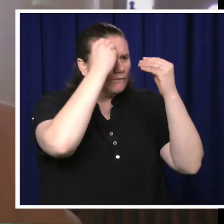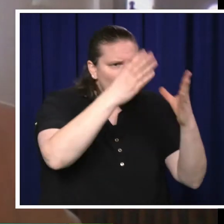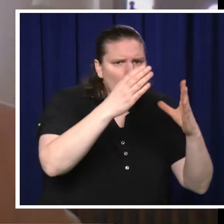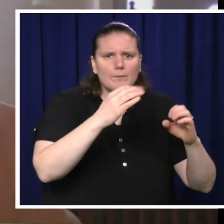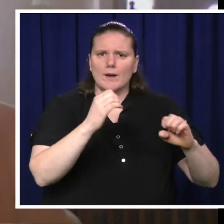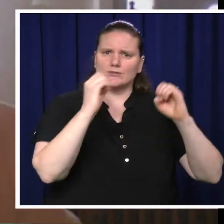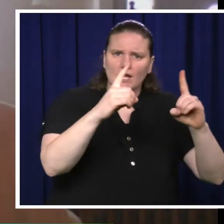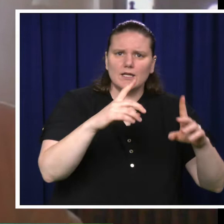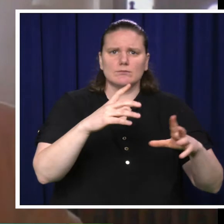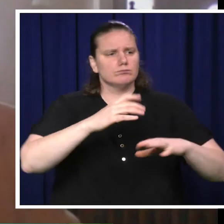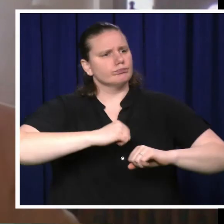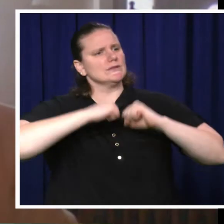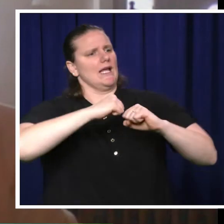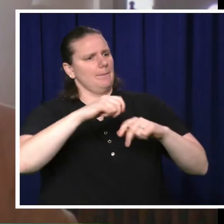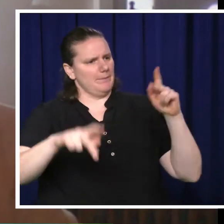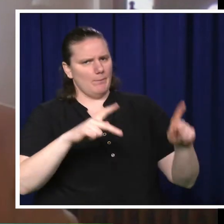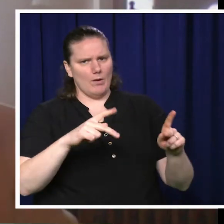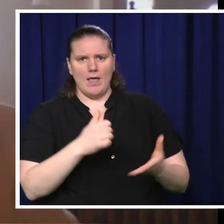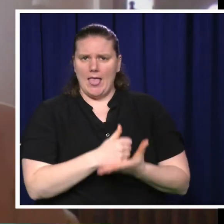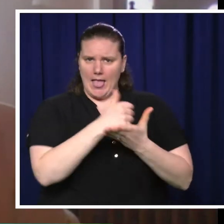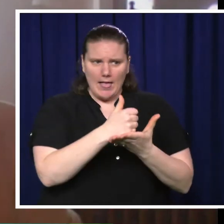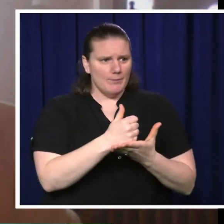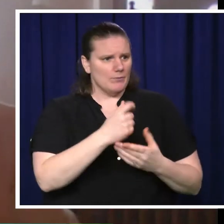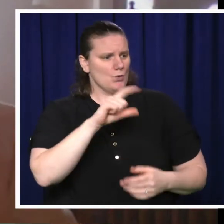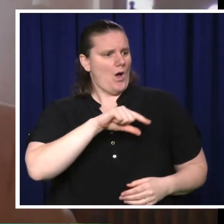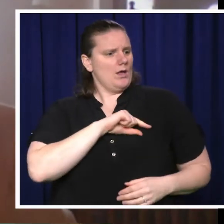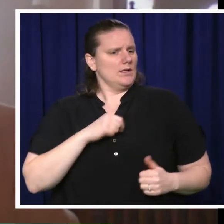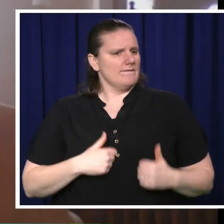services that inform, educate and protect our people and help